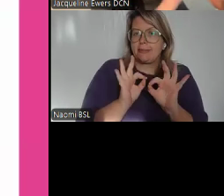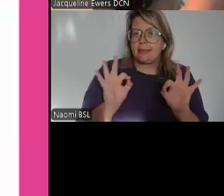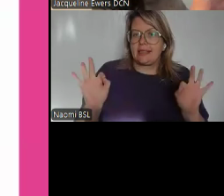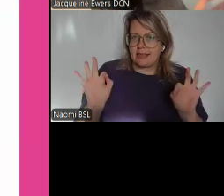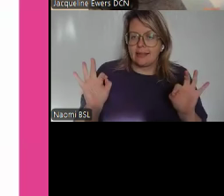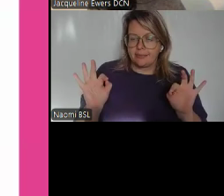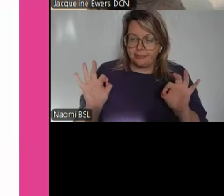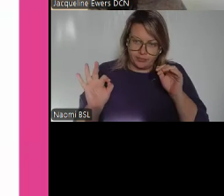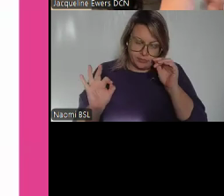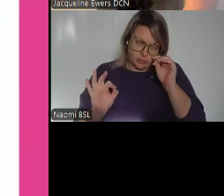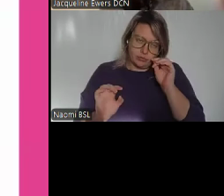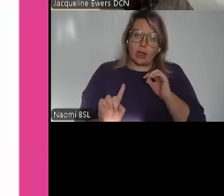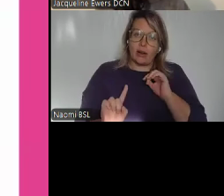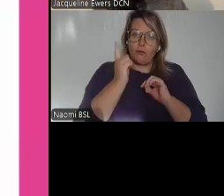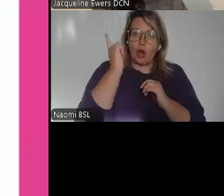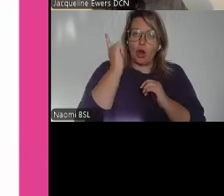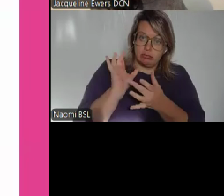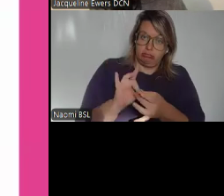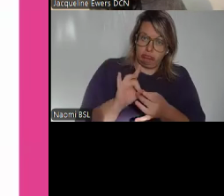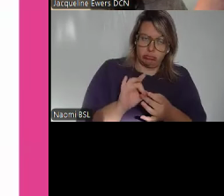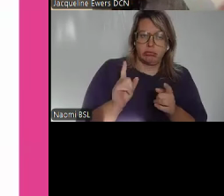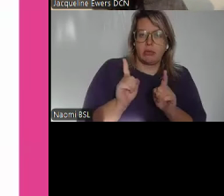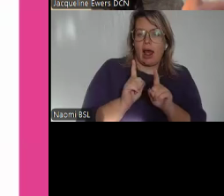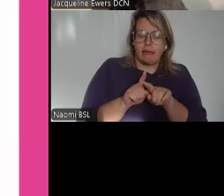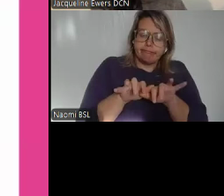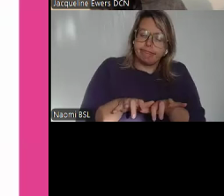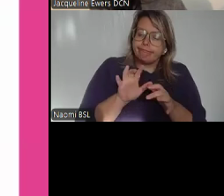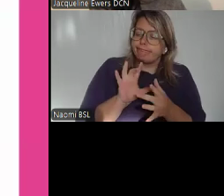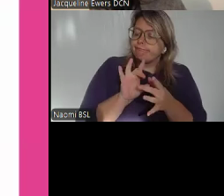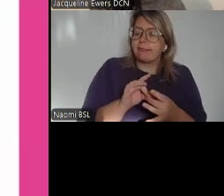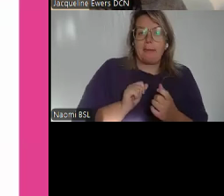The initial sign up, I submitted my contact information.